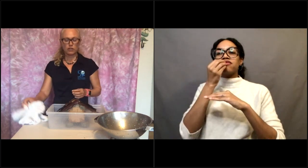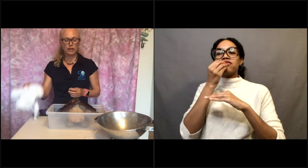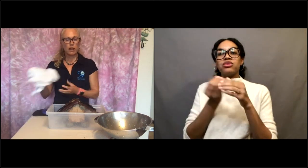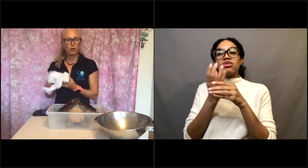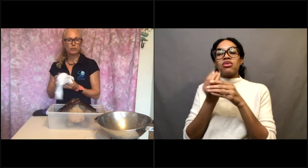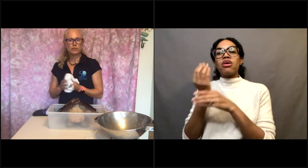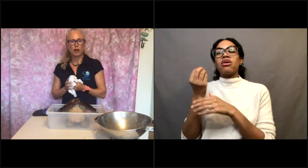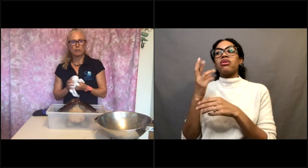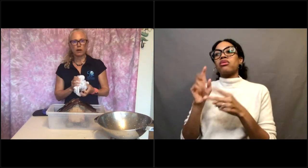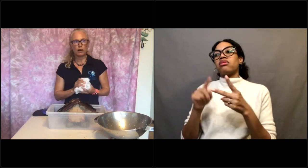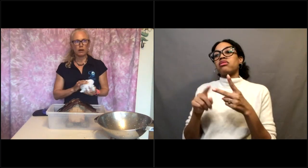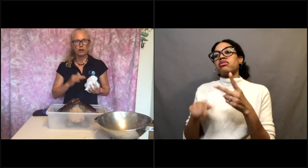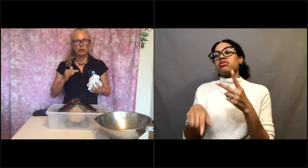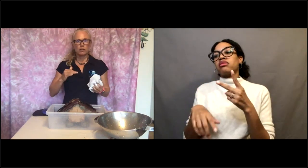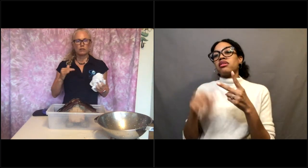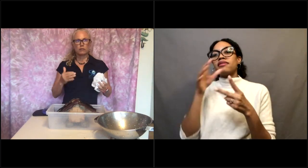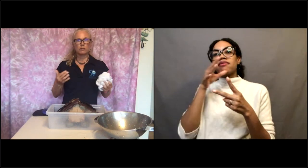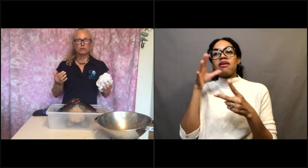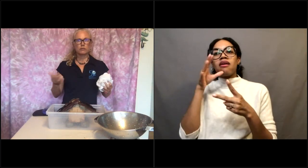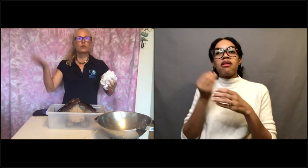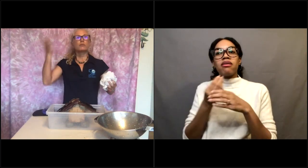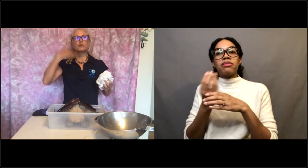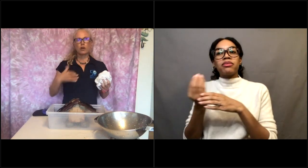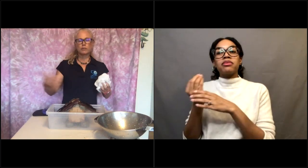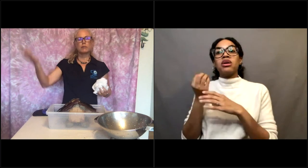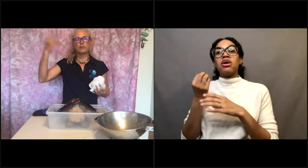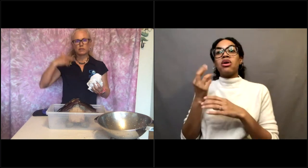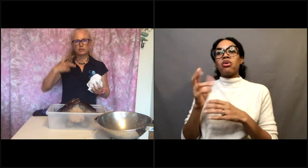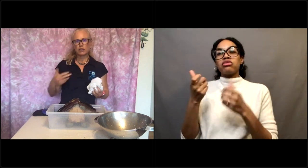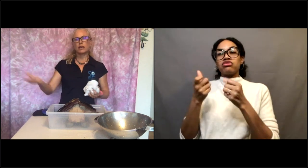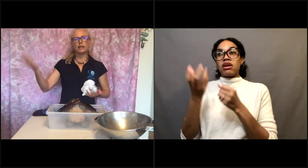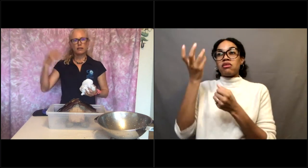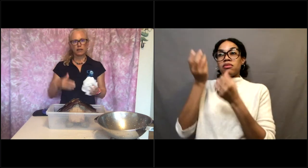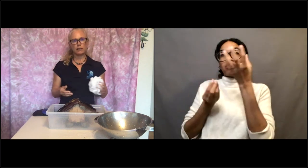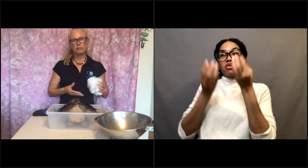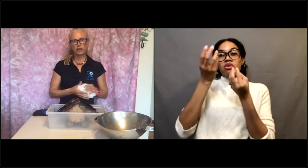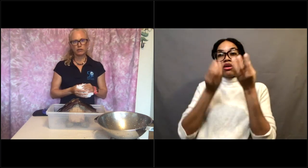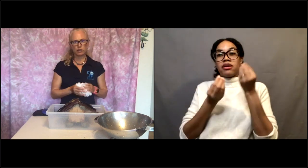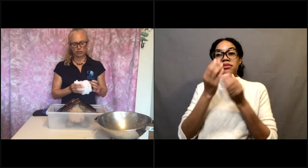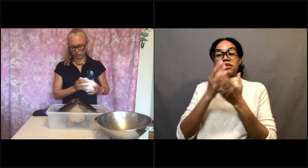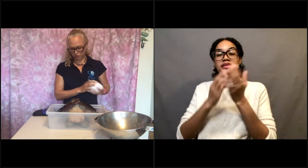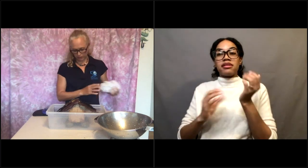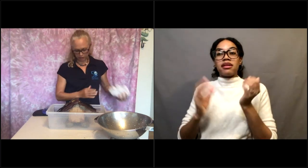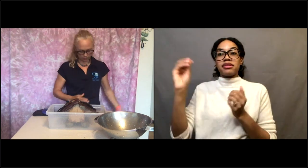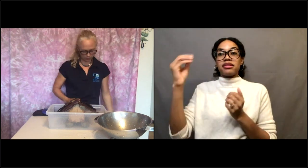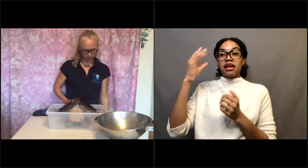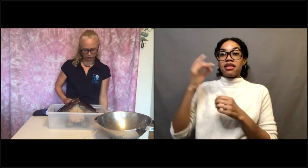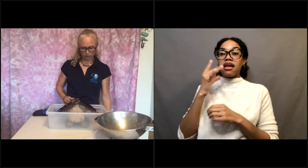or try to help stop to absorb some of the sunlight and make good use of it.